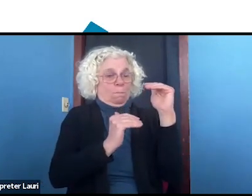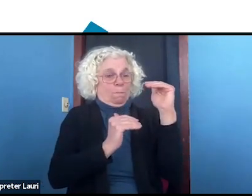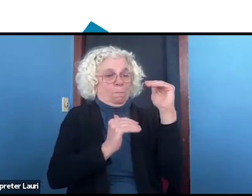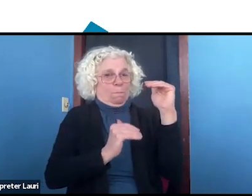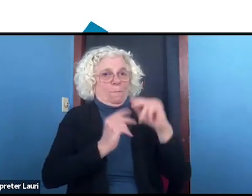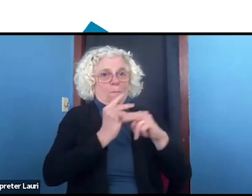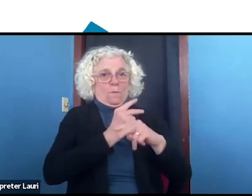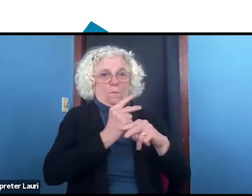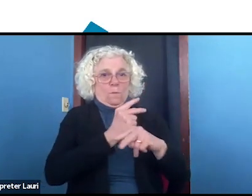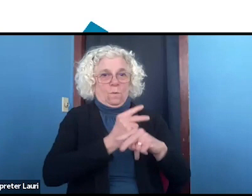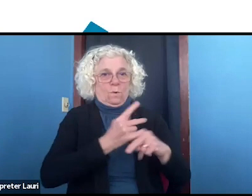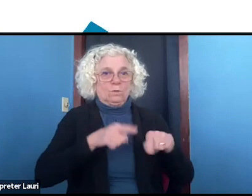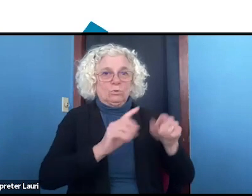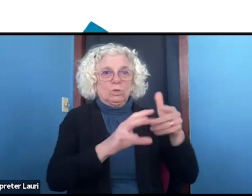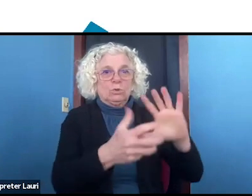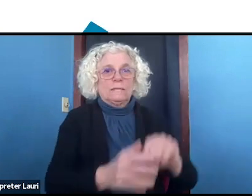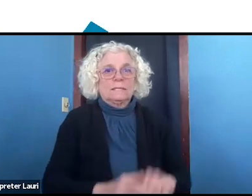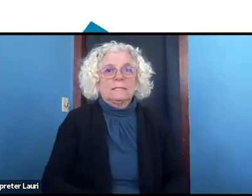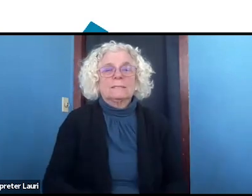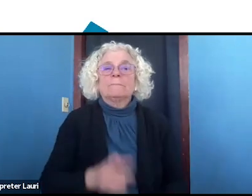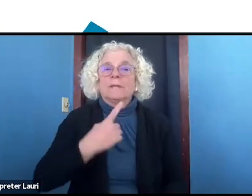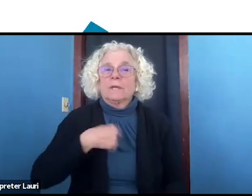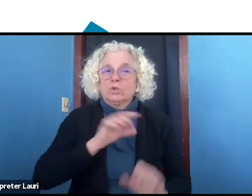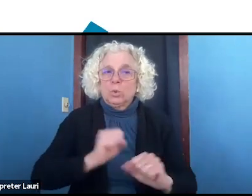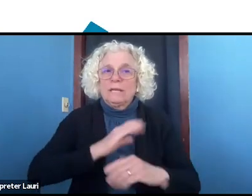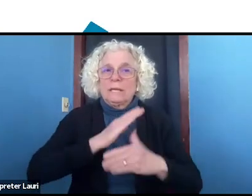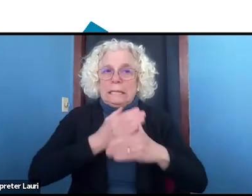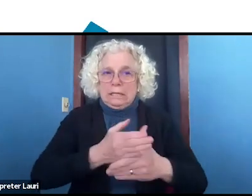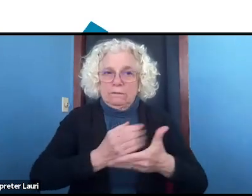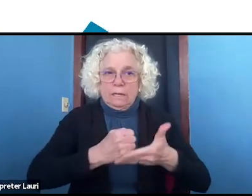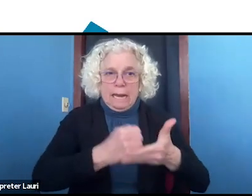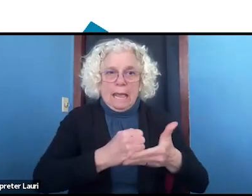So we have an opportunity to intervene at each stage of this cycle,